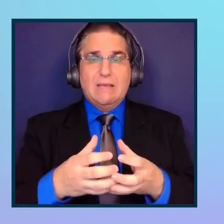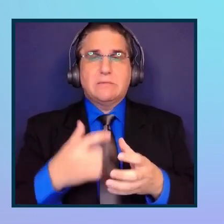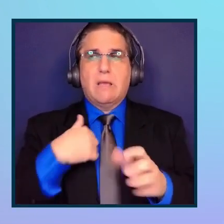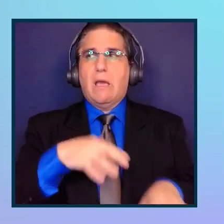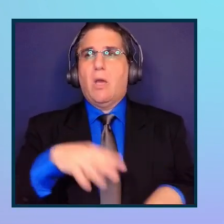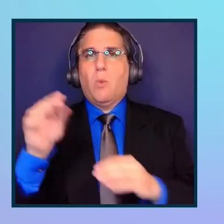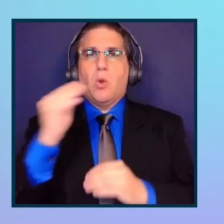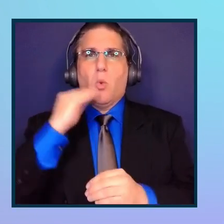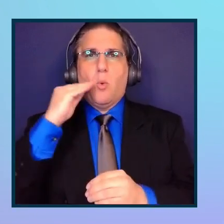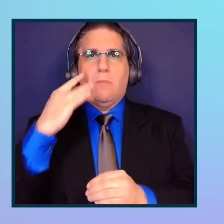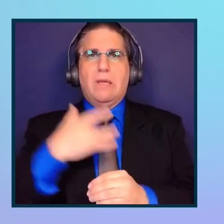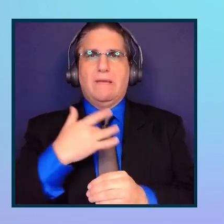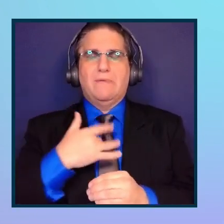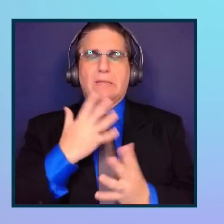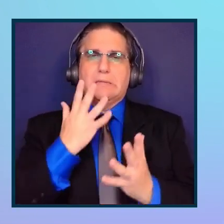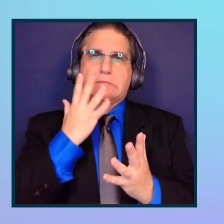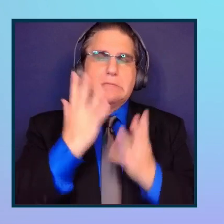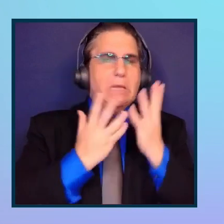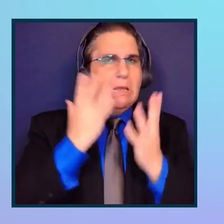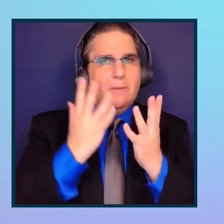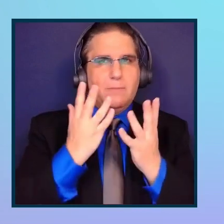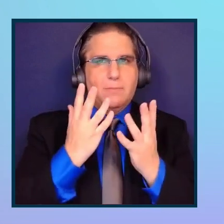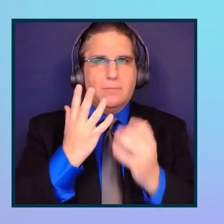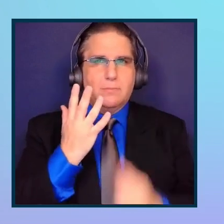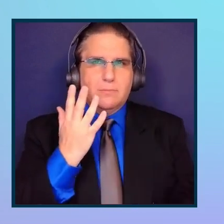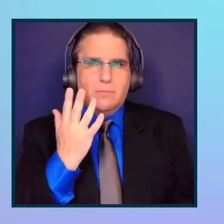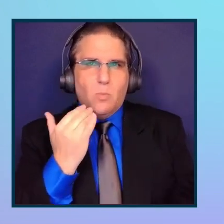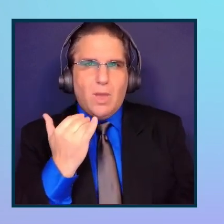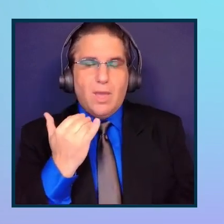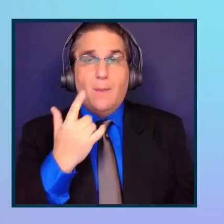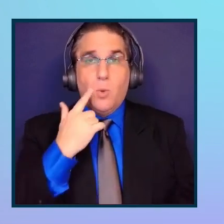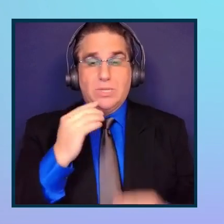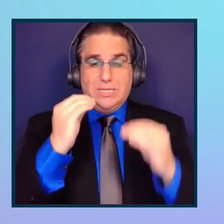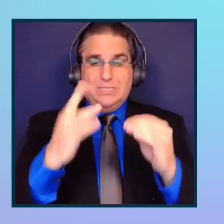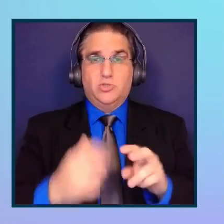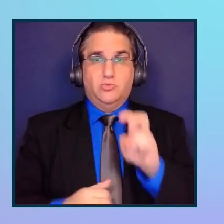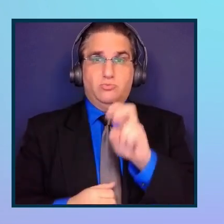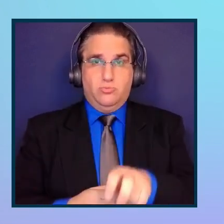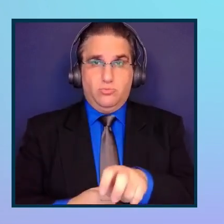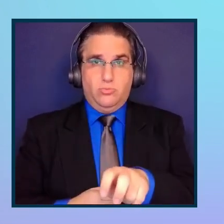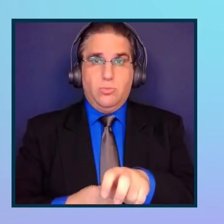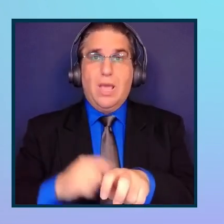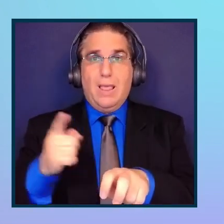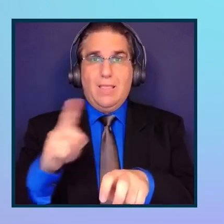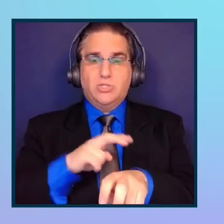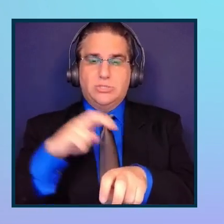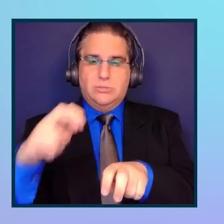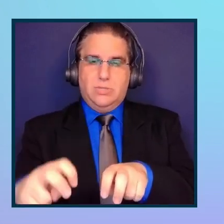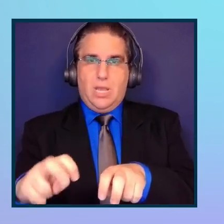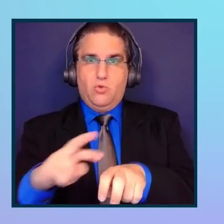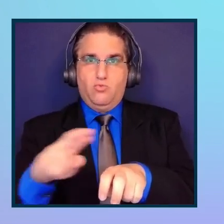because she was sitting to the right of the teacher, which meant that she was gonna be the one that was gonna describe her relationship to community first,